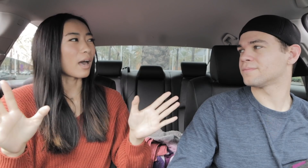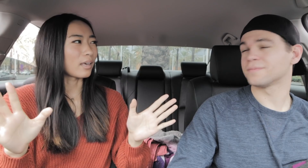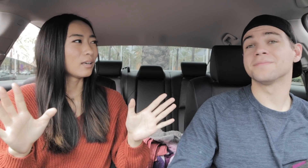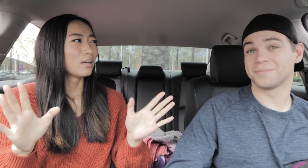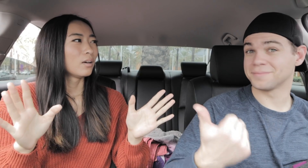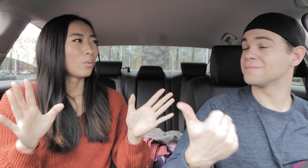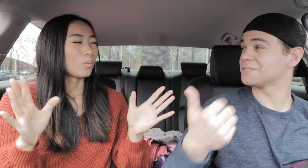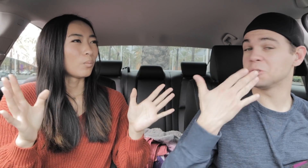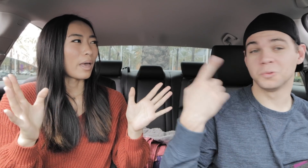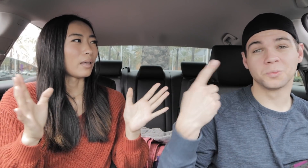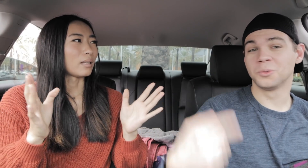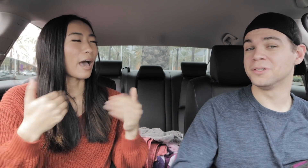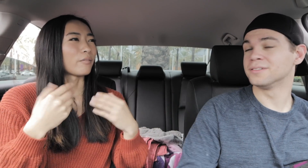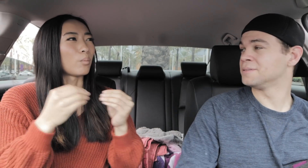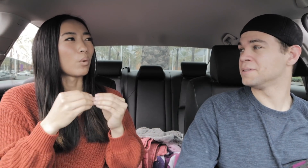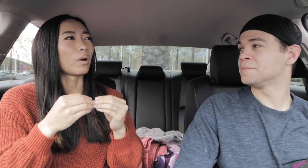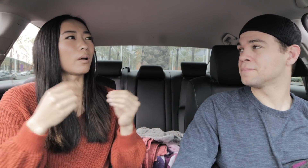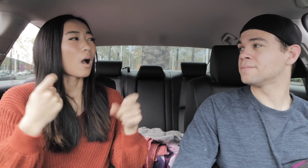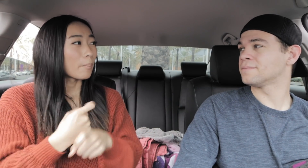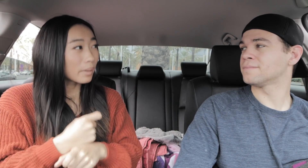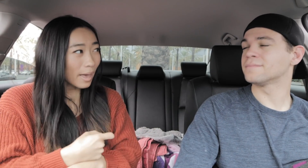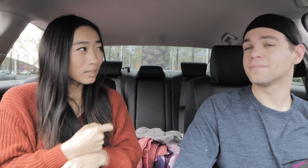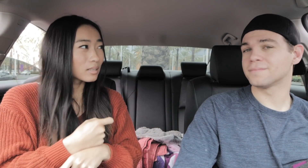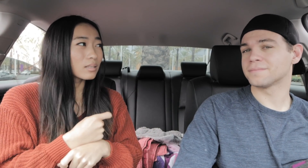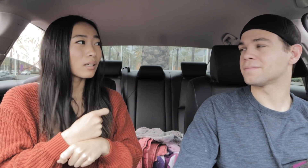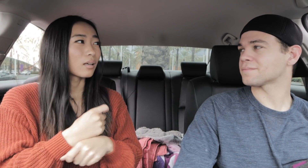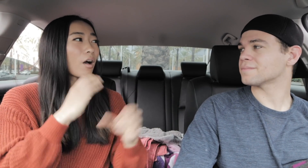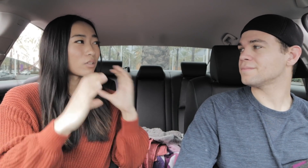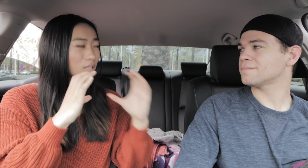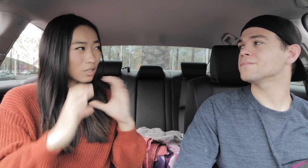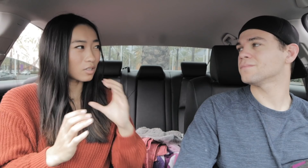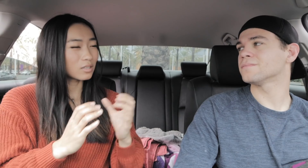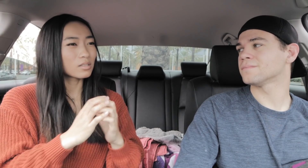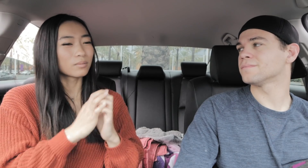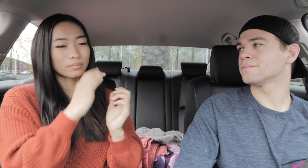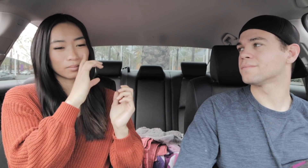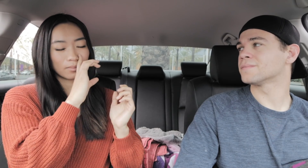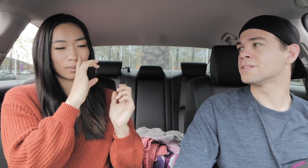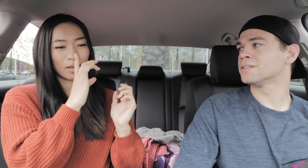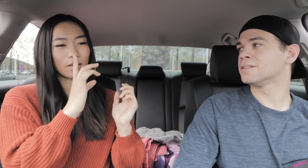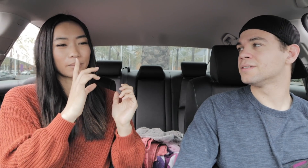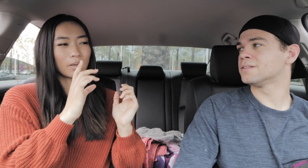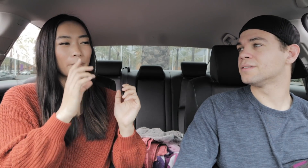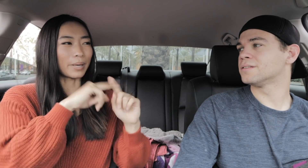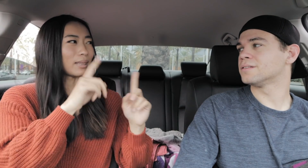R: that's a good point E: and have more complex conversations